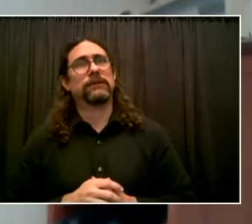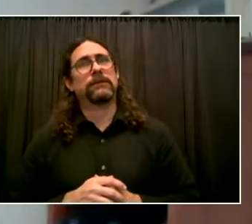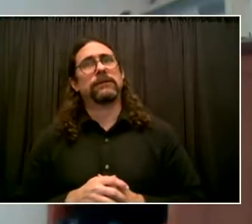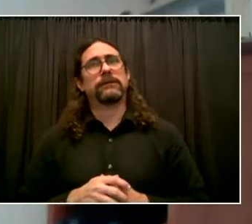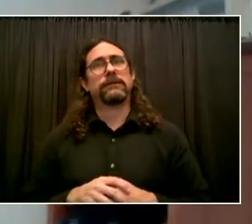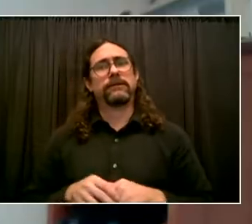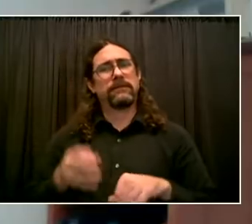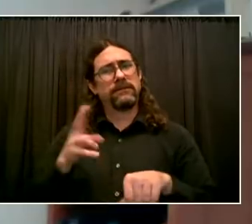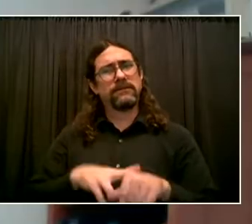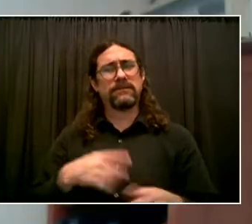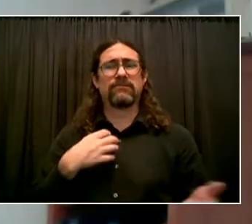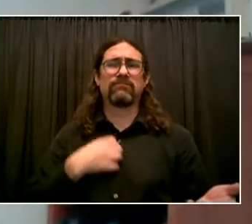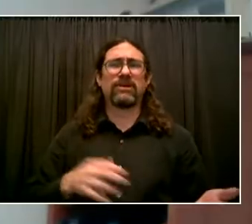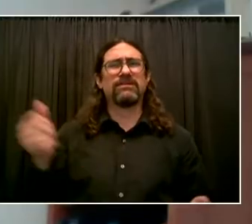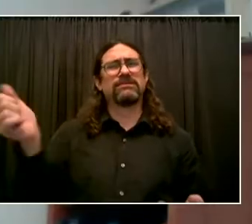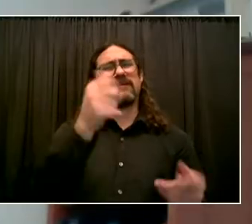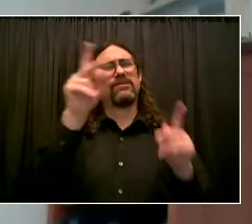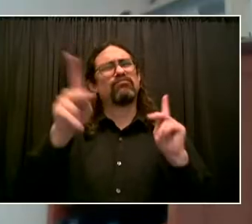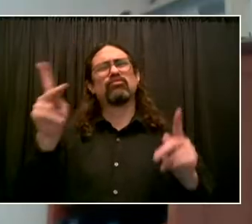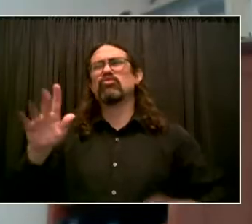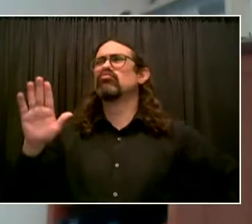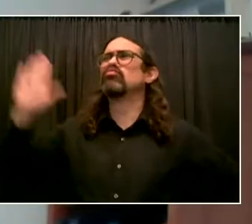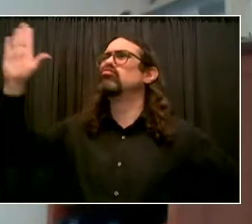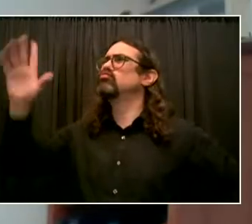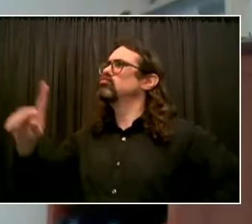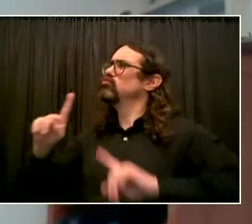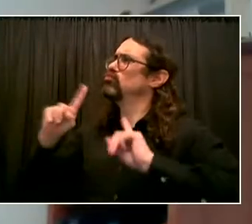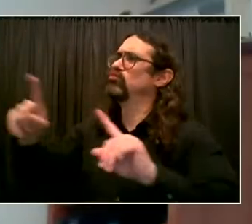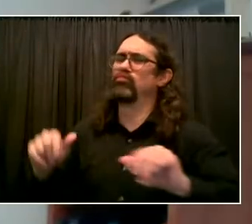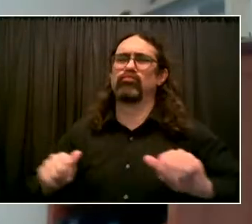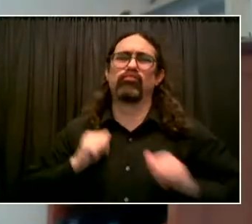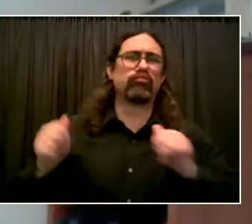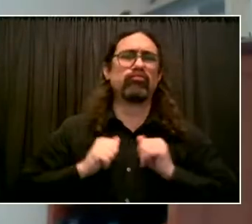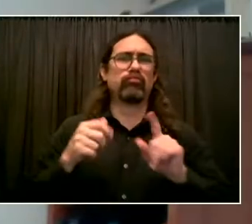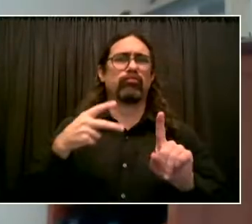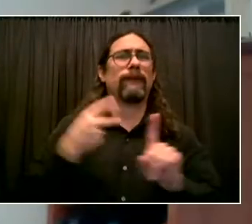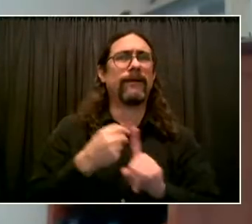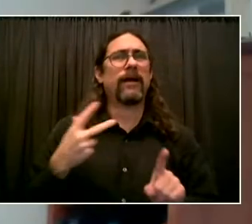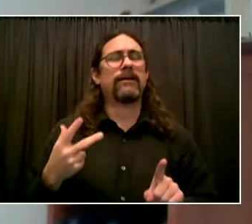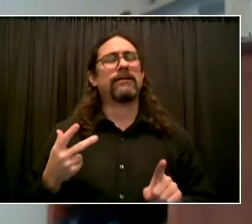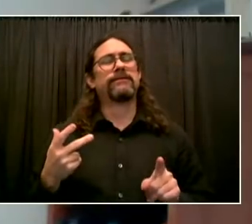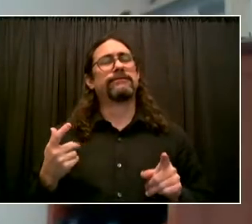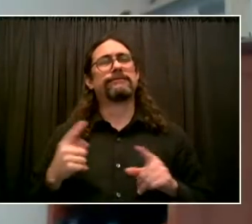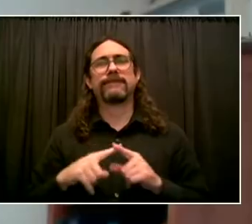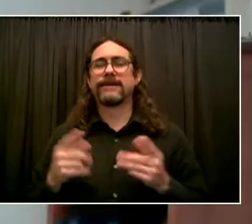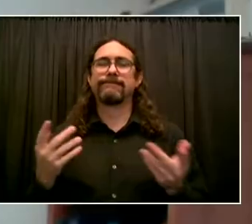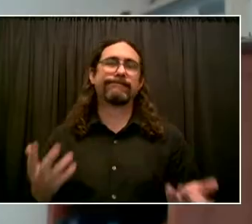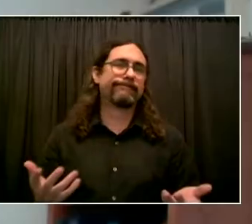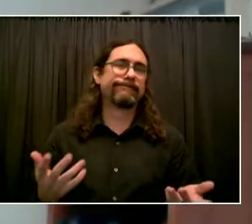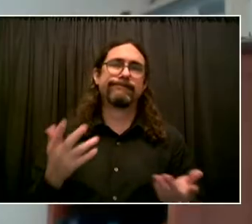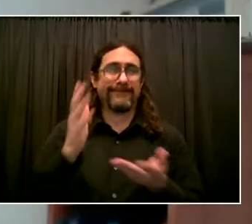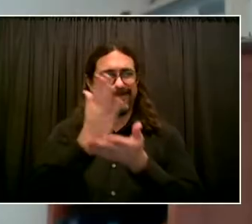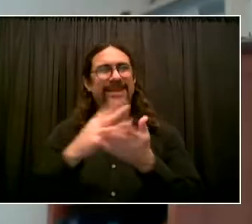STOOD UP AND SAID YES, I WILL GET VACCINATED, I WILL GET TWO SHOTS AND THEN THE THIRD SHOT. BUT THAT IS JUST NOT GOING TO HPAPEN.